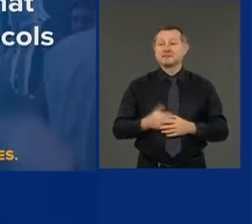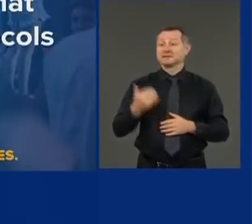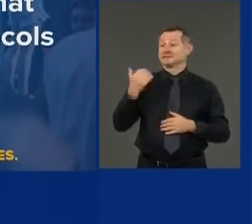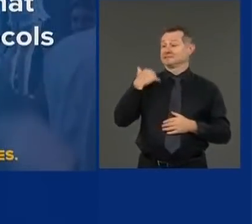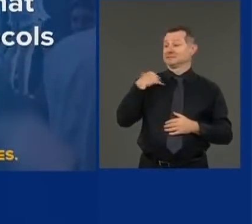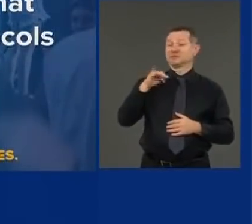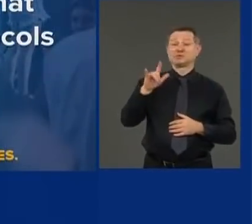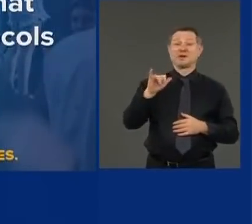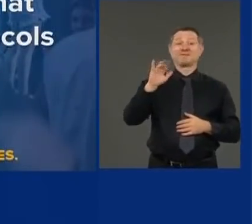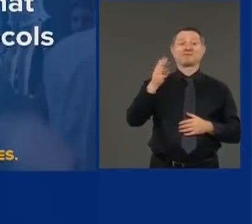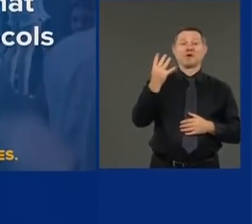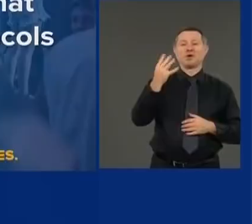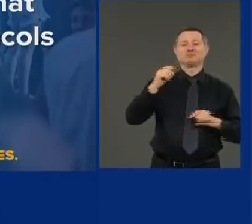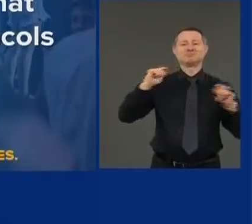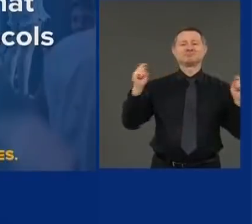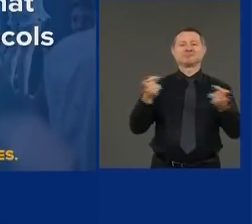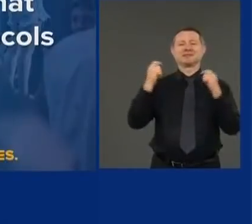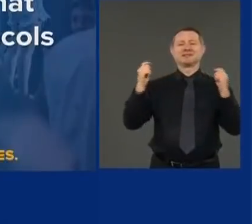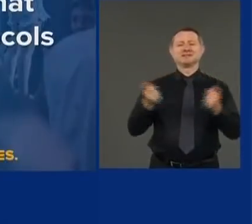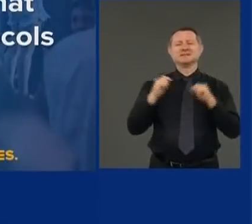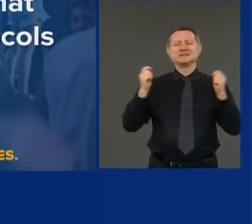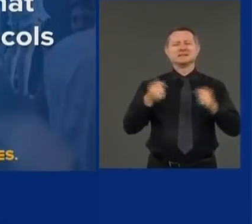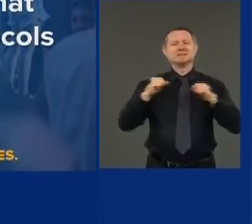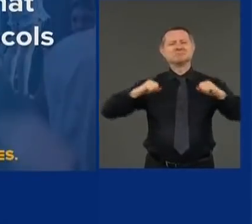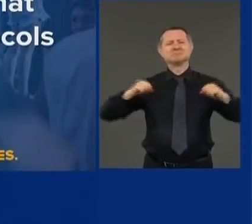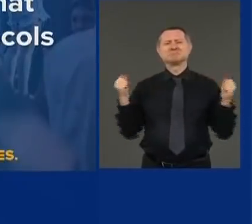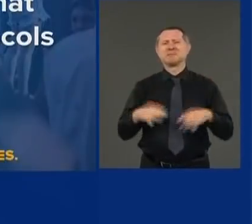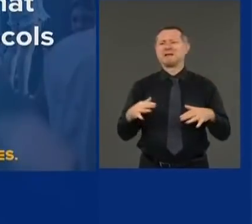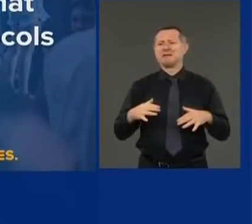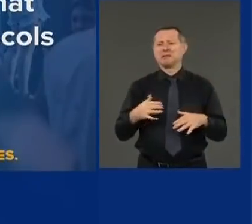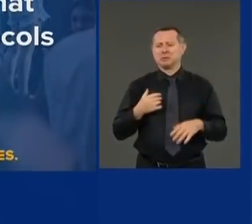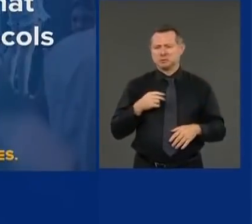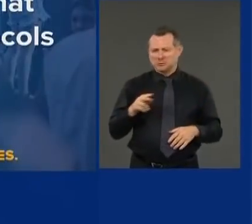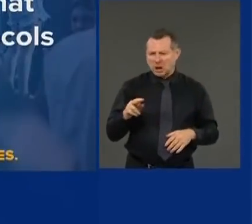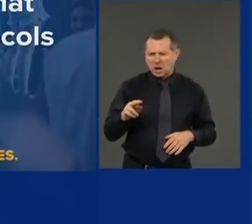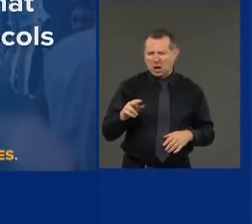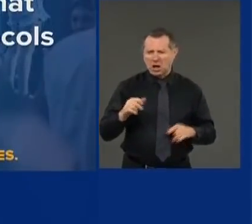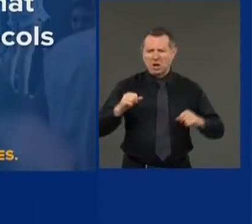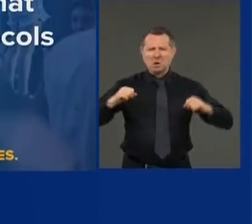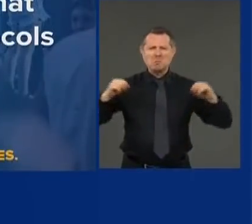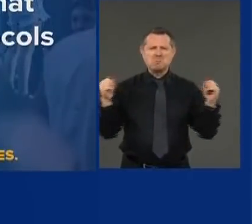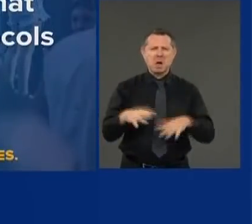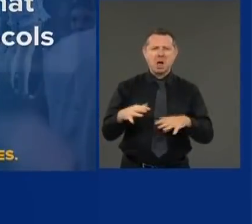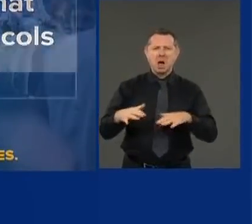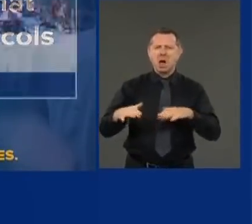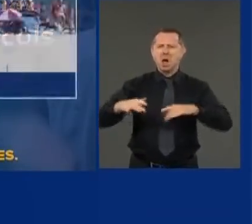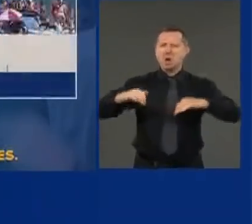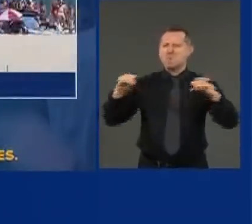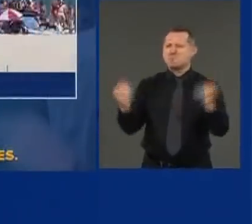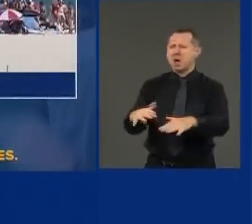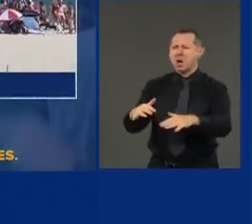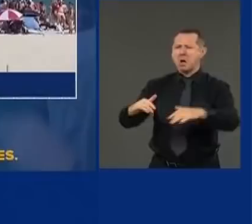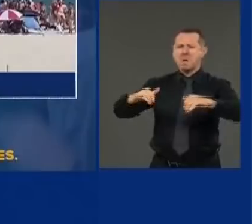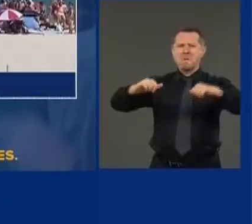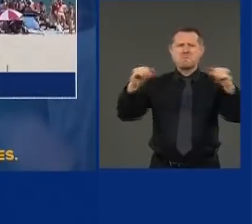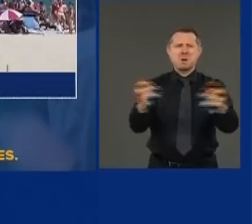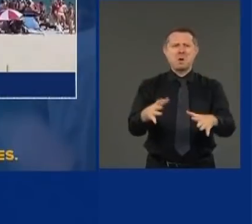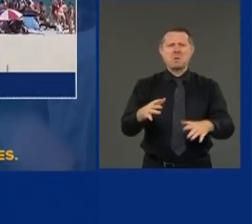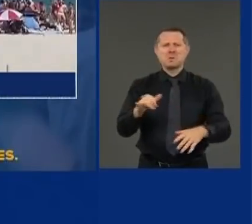THAT IS A REAL THREAT AND IT'S A THREAT THAT I'M CONCERNED ABOUT. YOU LOOK AT THE FESTIVITIES OVER